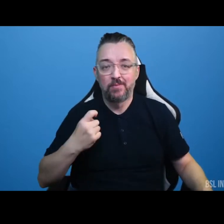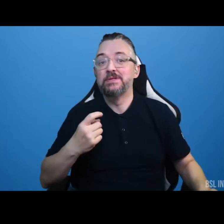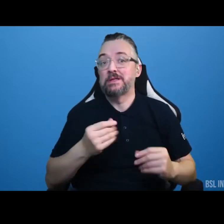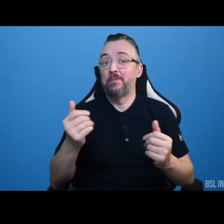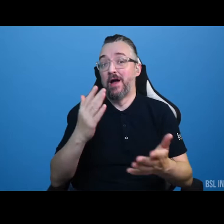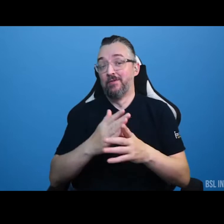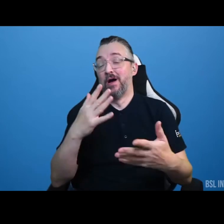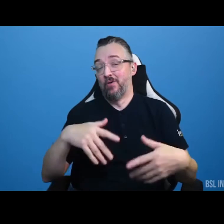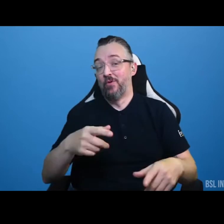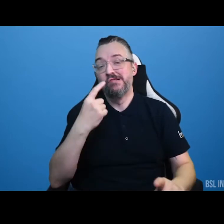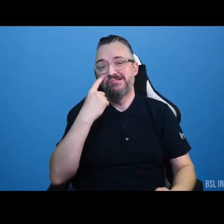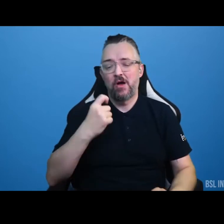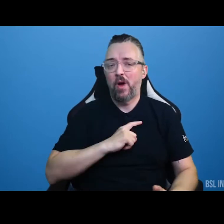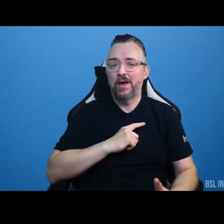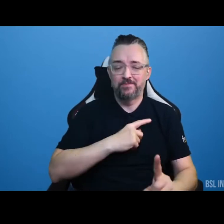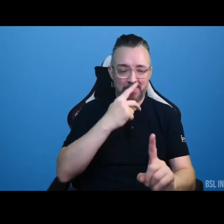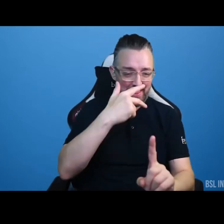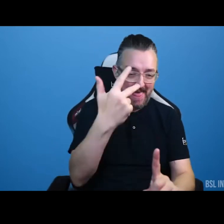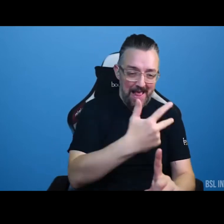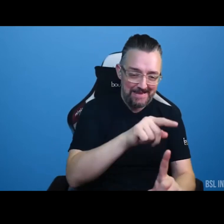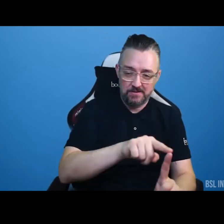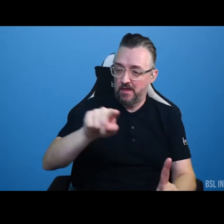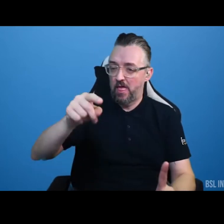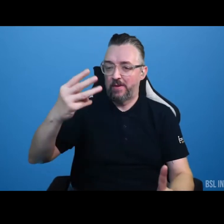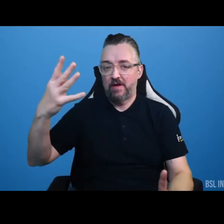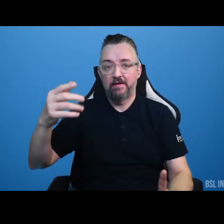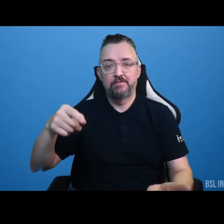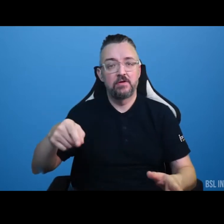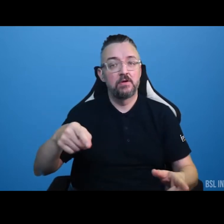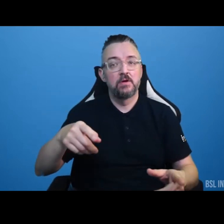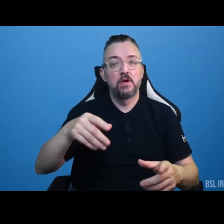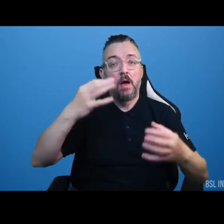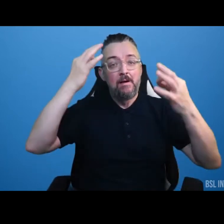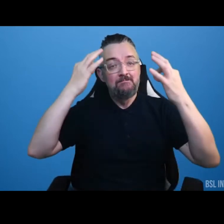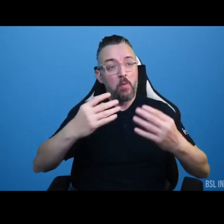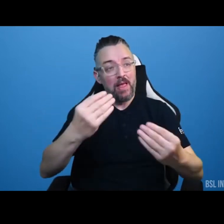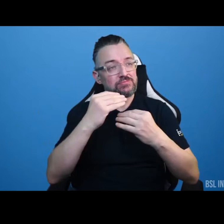It's that kind of tricky time of life when you are not in formal education, you don't have the kind of existing